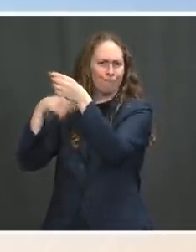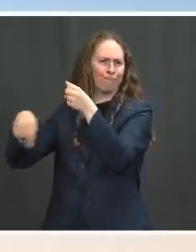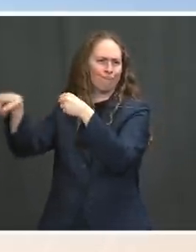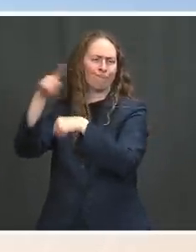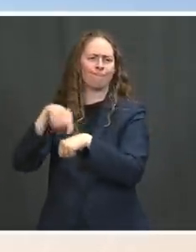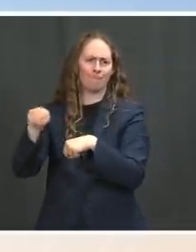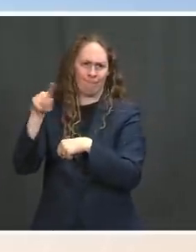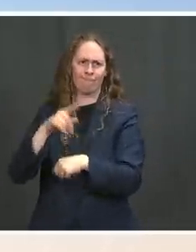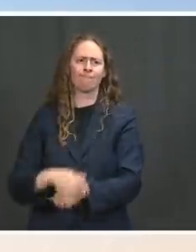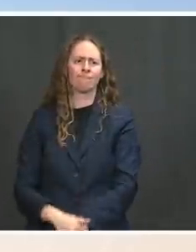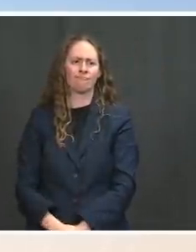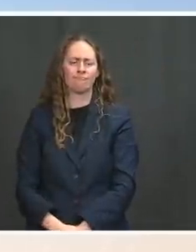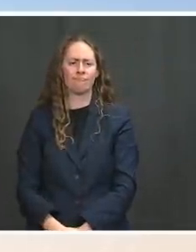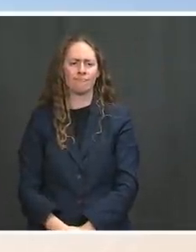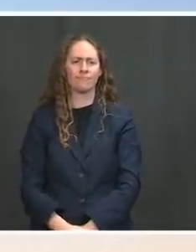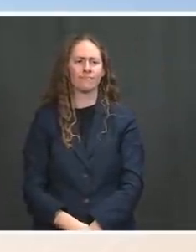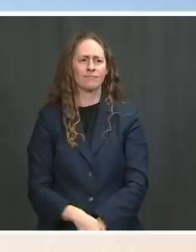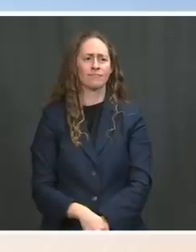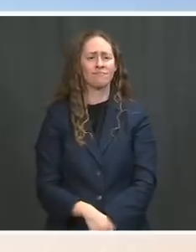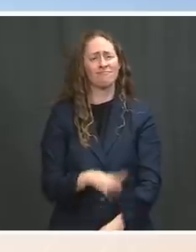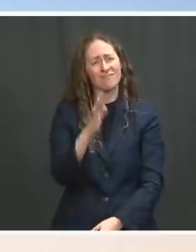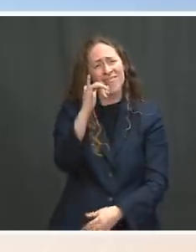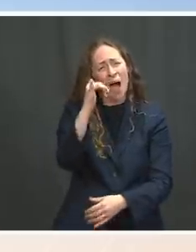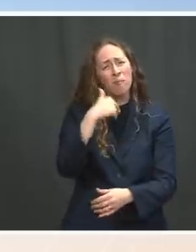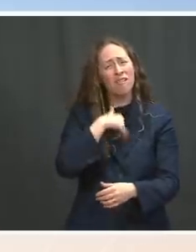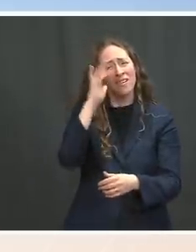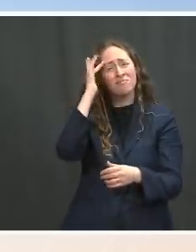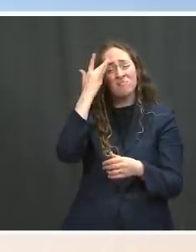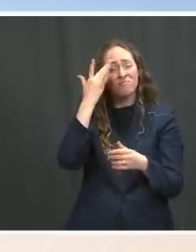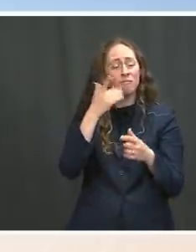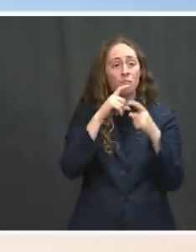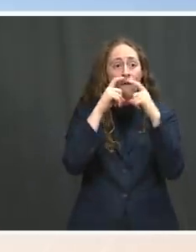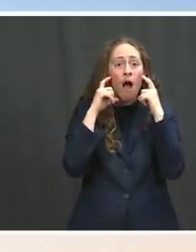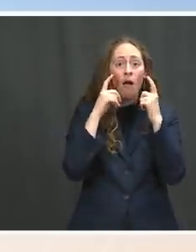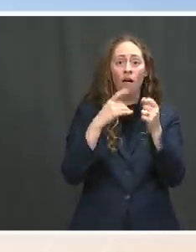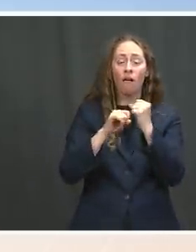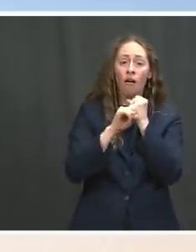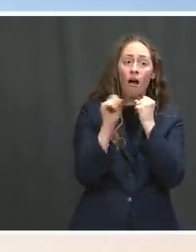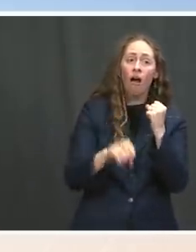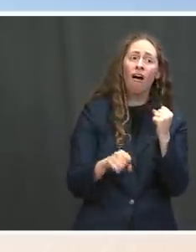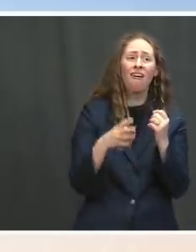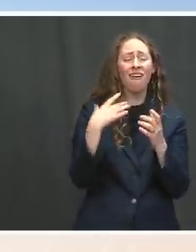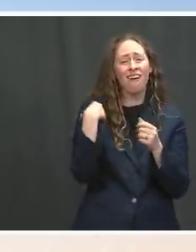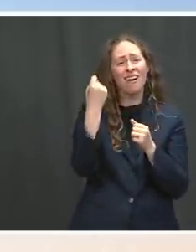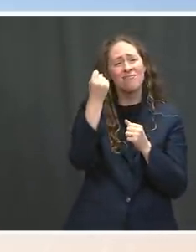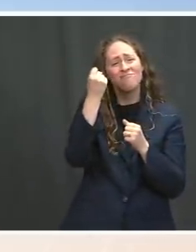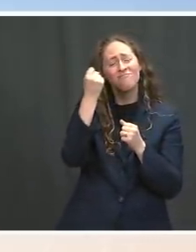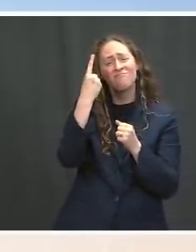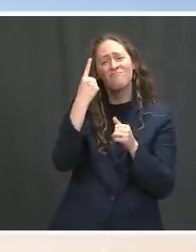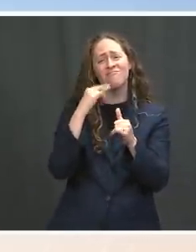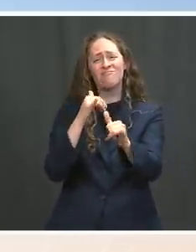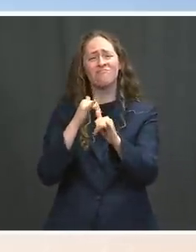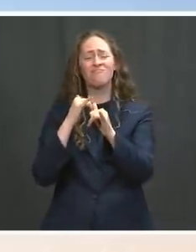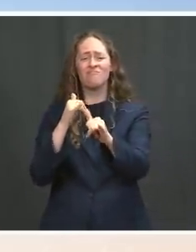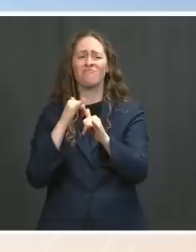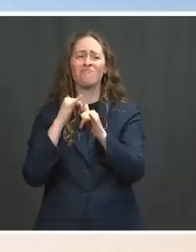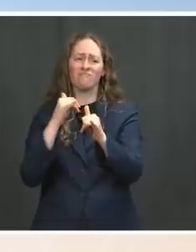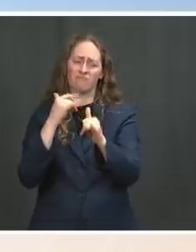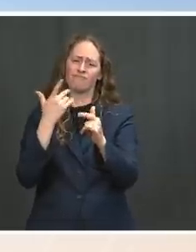I'm tired of wearing a mask, too. We understand how the American people are feeling, but we feel it's important to still maintain that commitment. Go ahead.